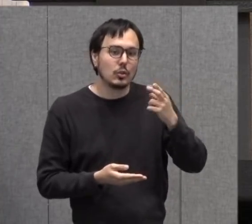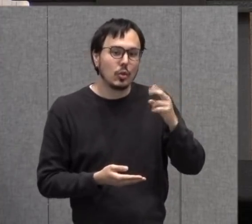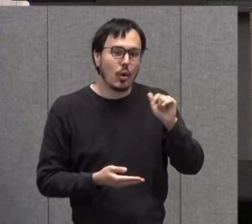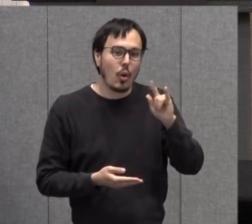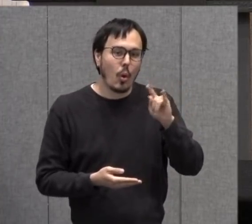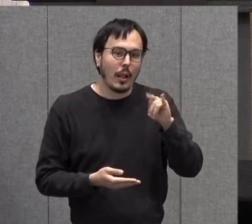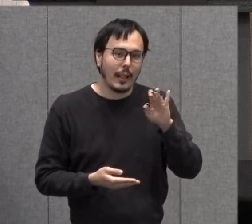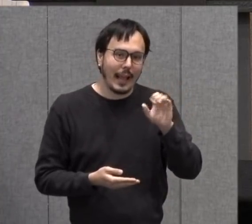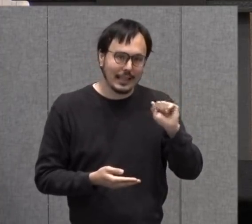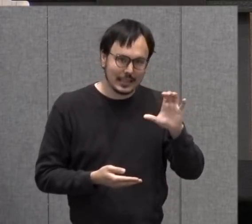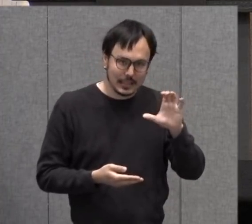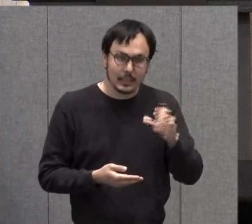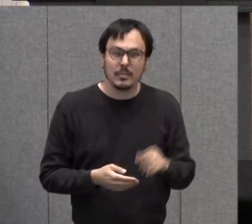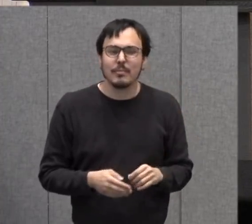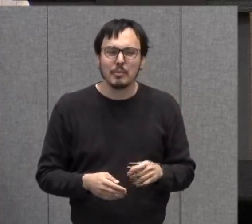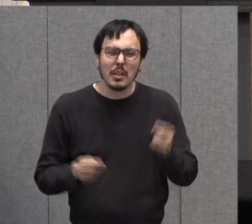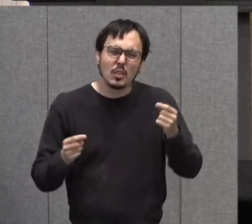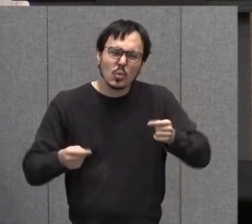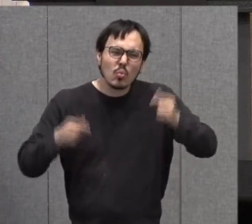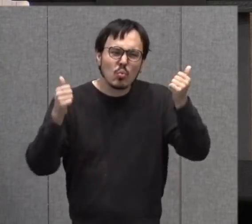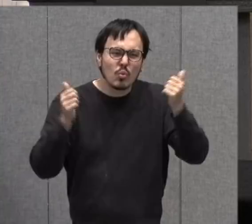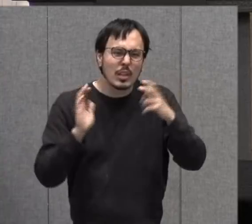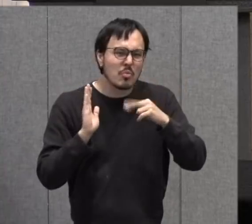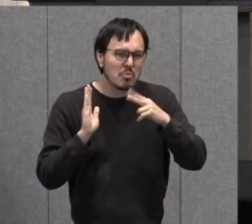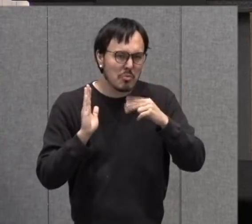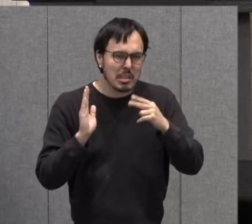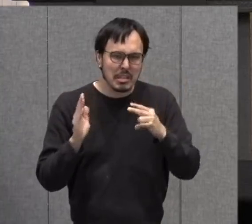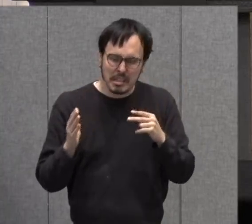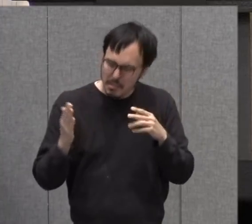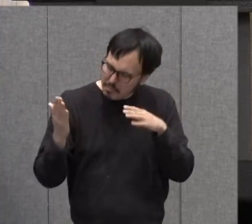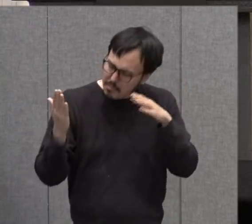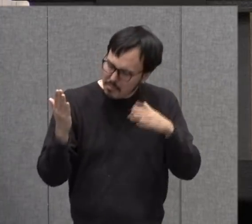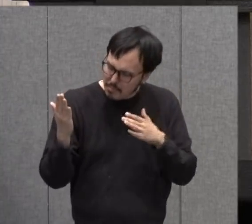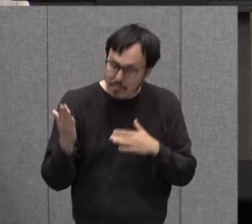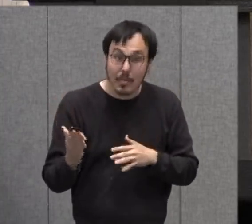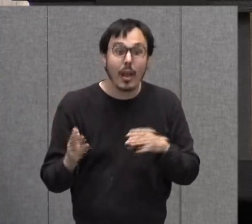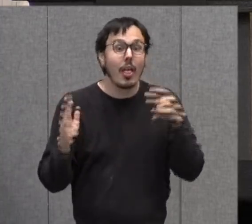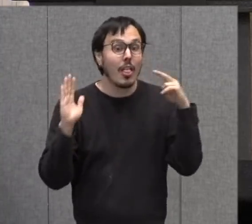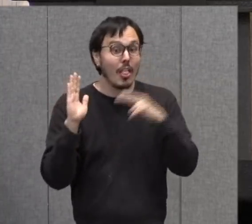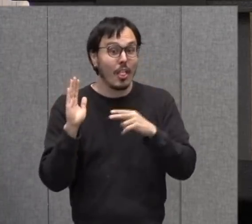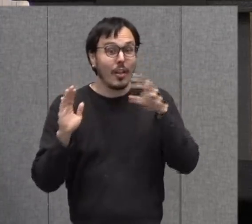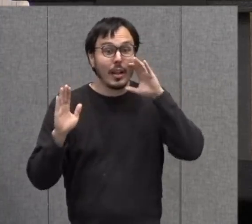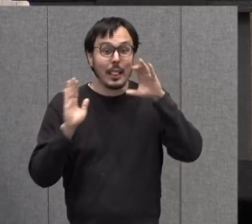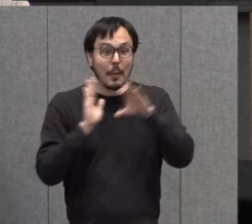So, this is a pretty quick read so we'll just read through it and you can look at the pictures.